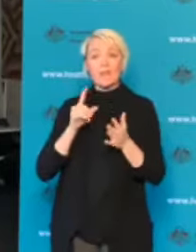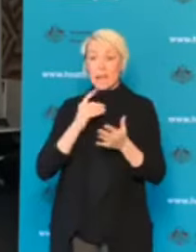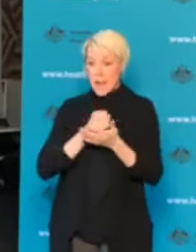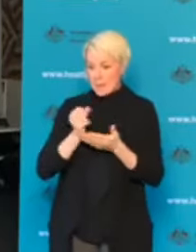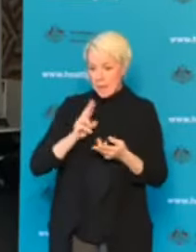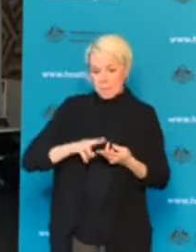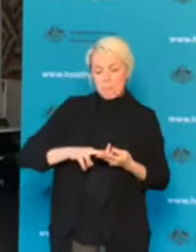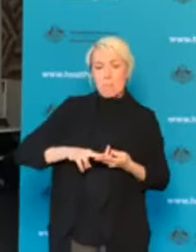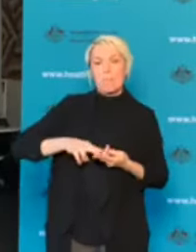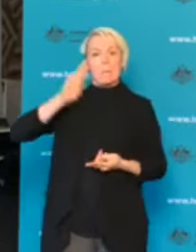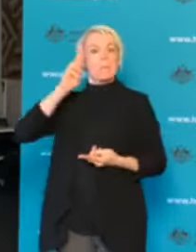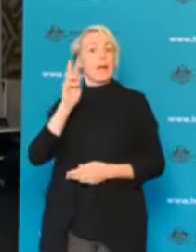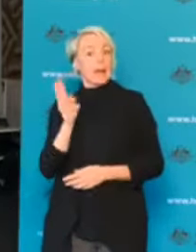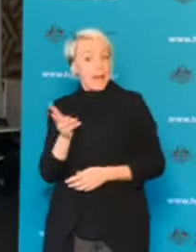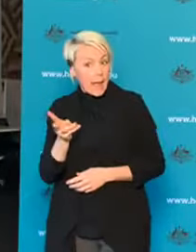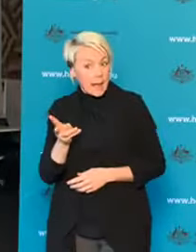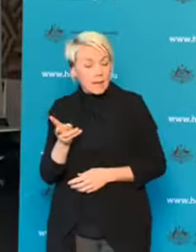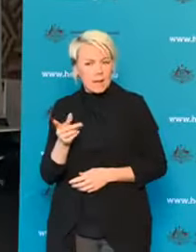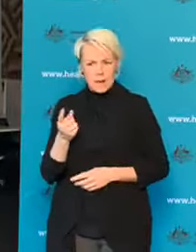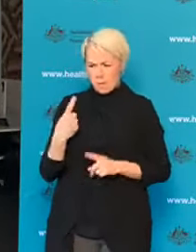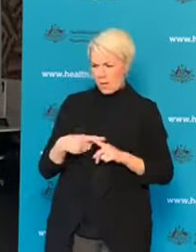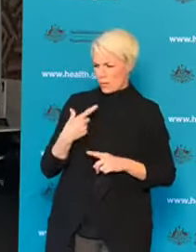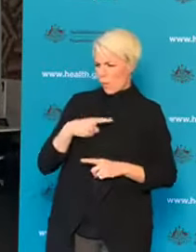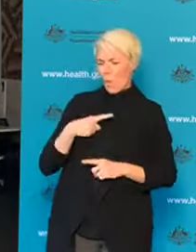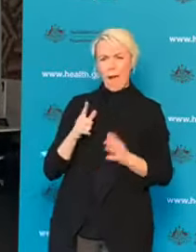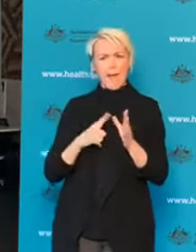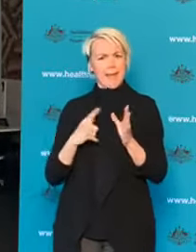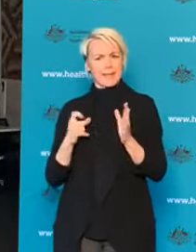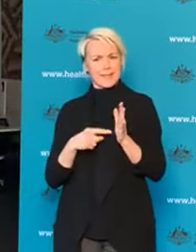particularly with the ACT where we don't have community transmission?